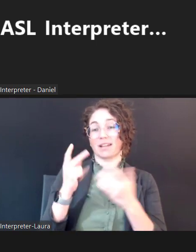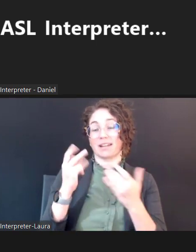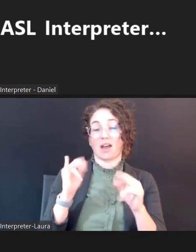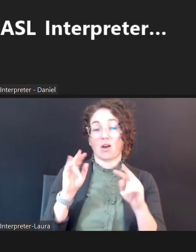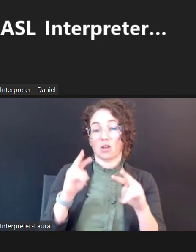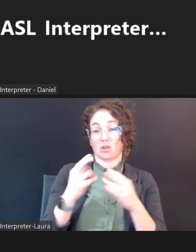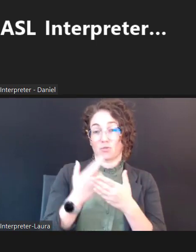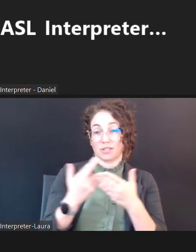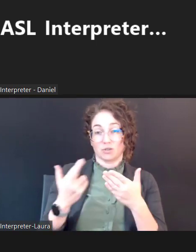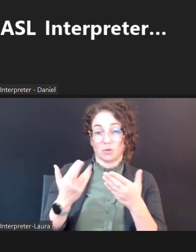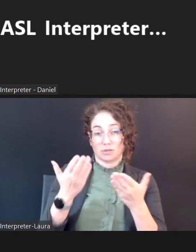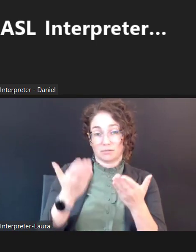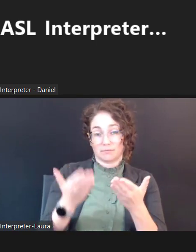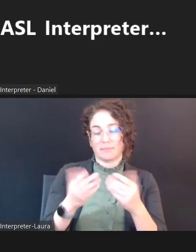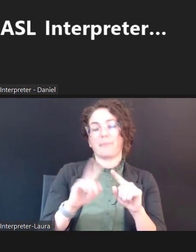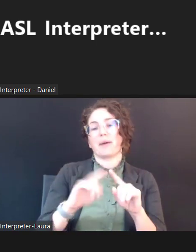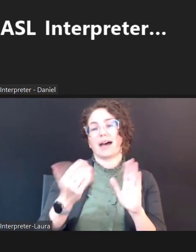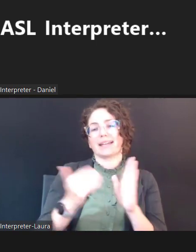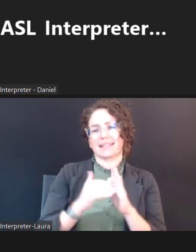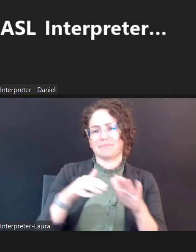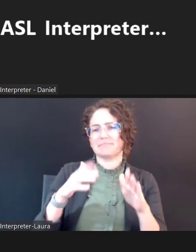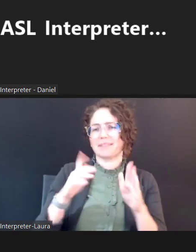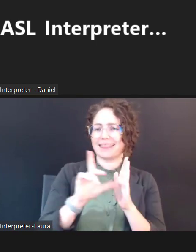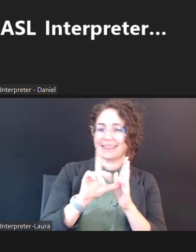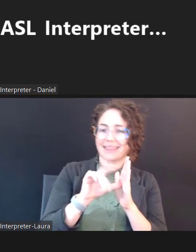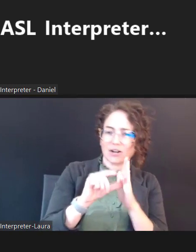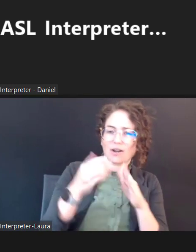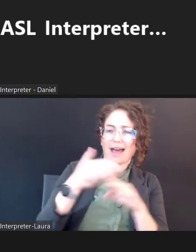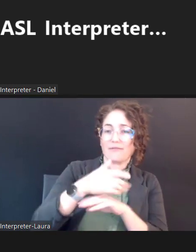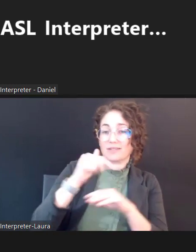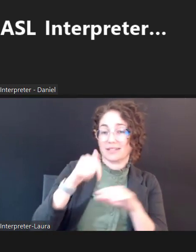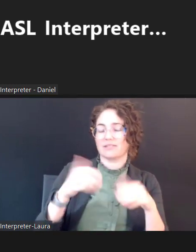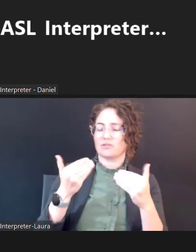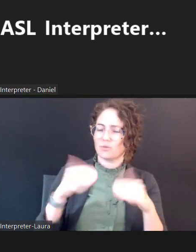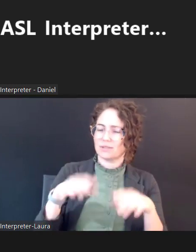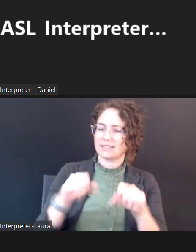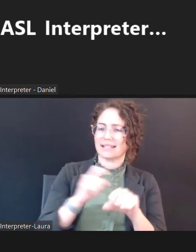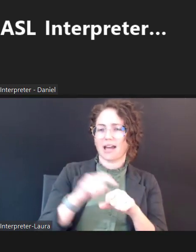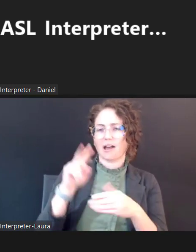Take time after the webinar to get acquainted with our resources.